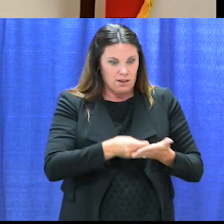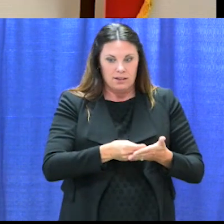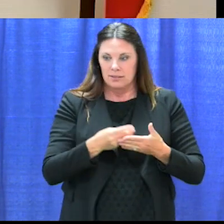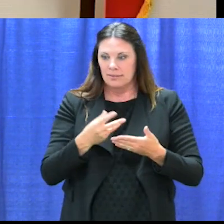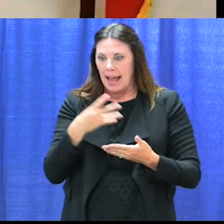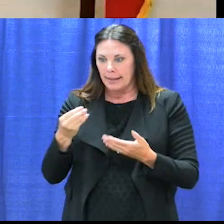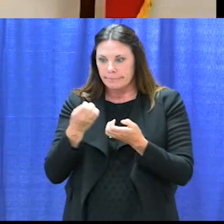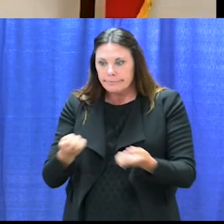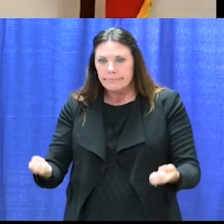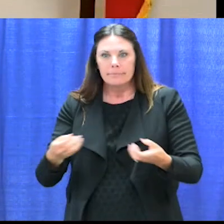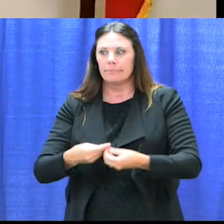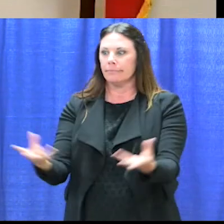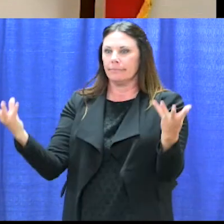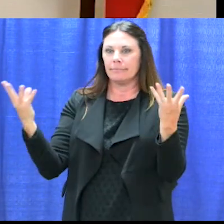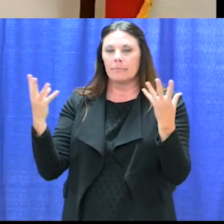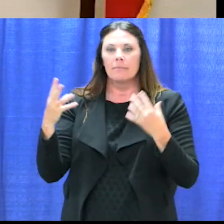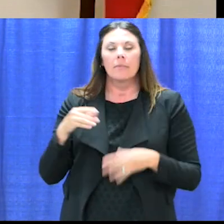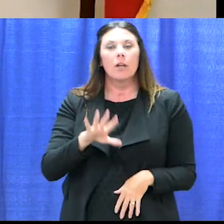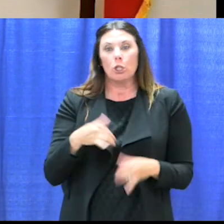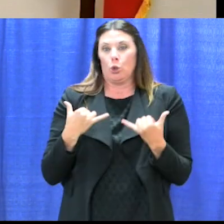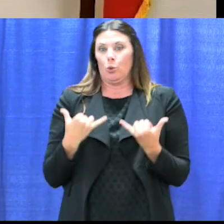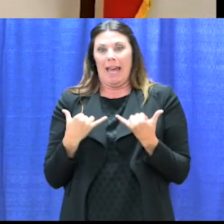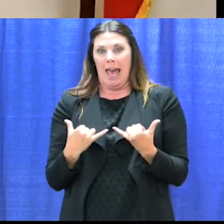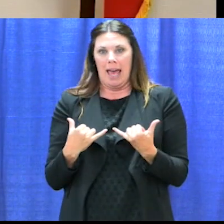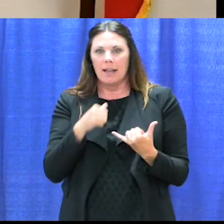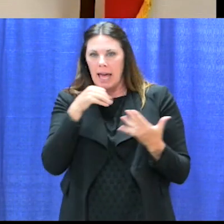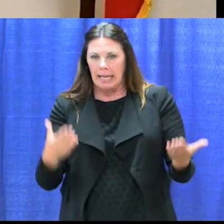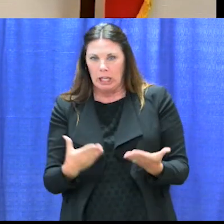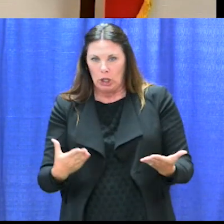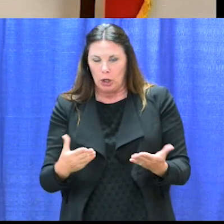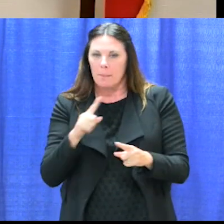Not represented today but also among those who want to feature and spotlight for their